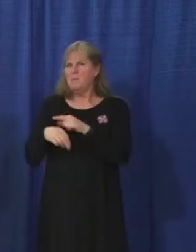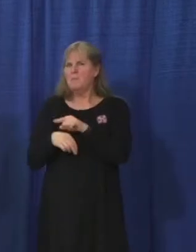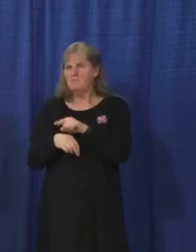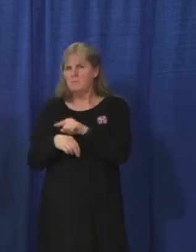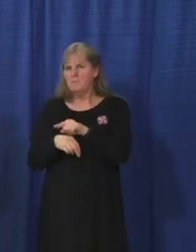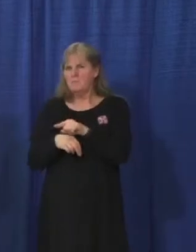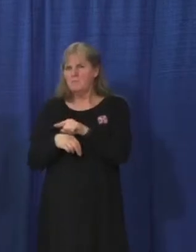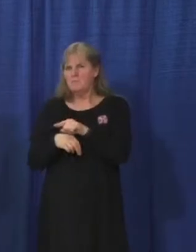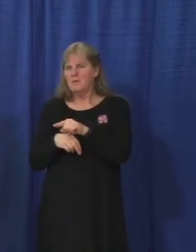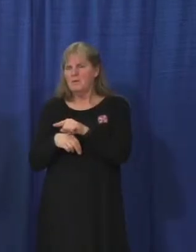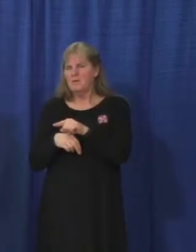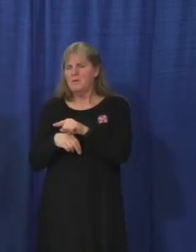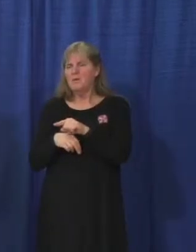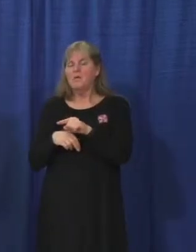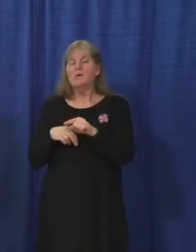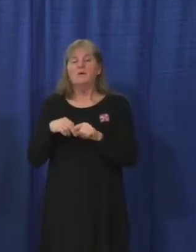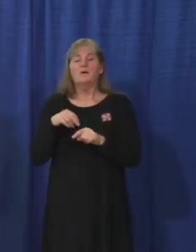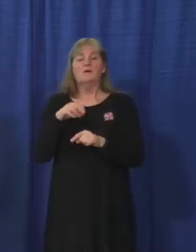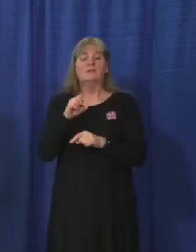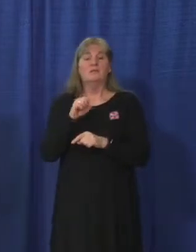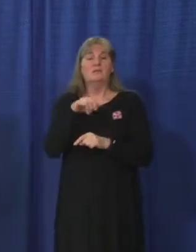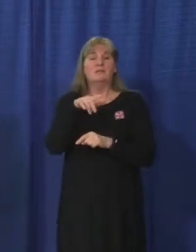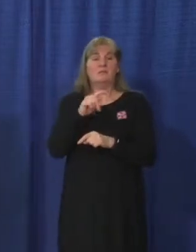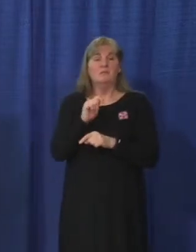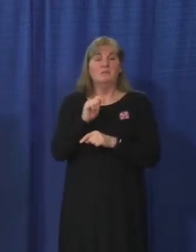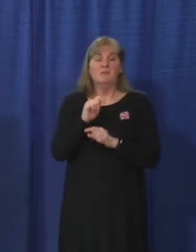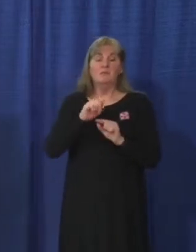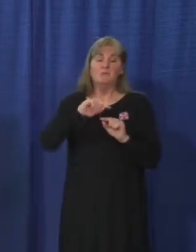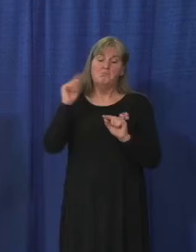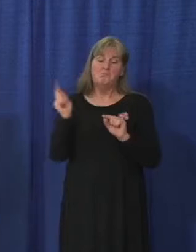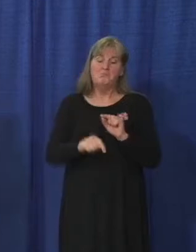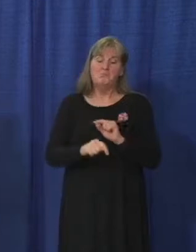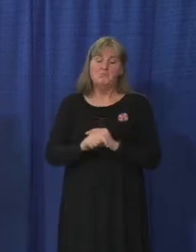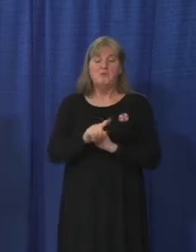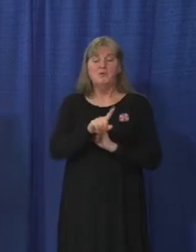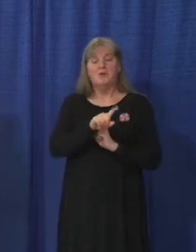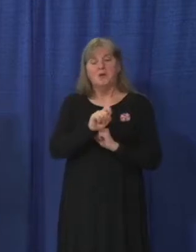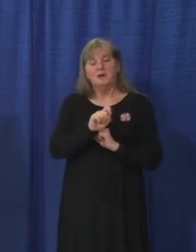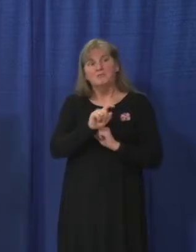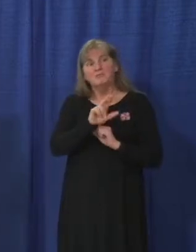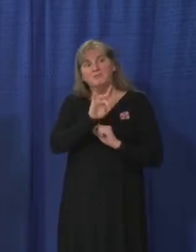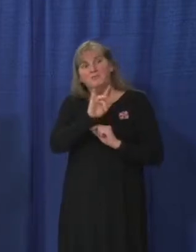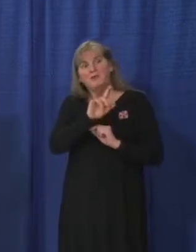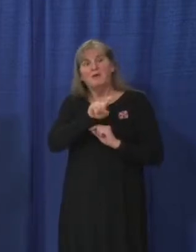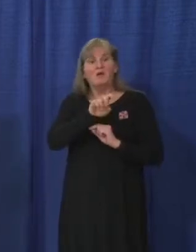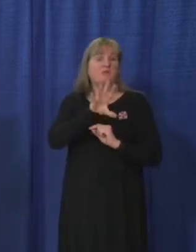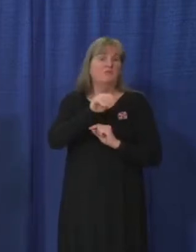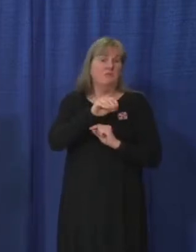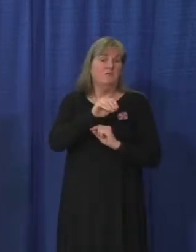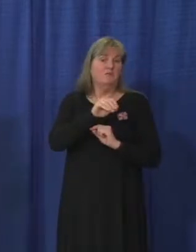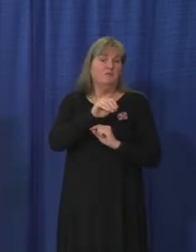was down to 125 to 150. That we saw some really